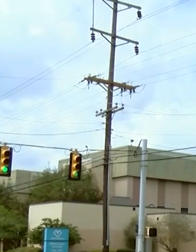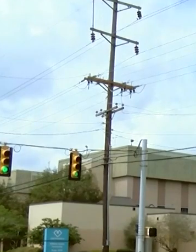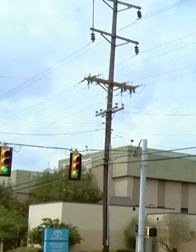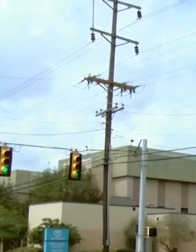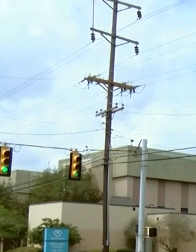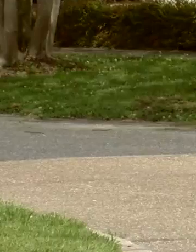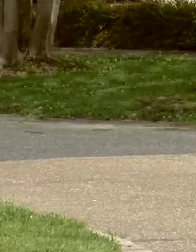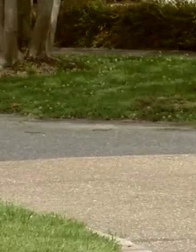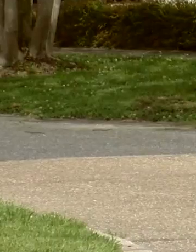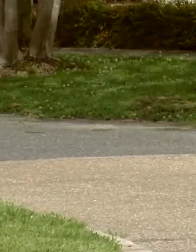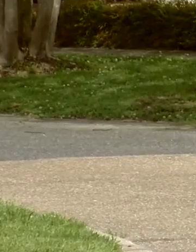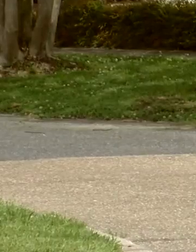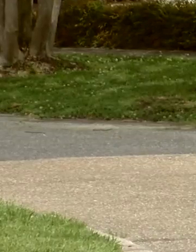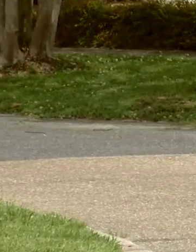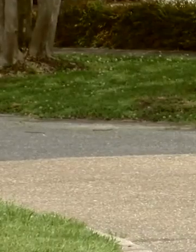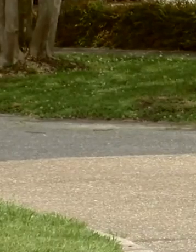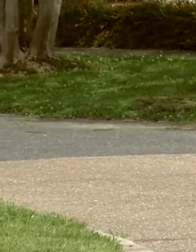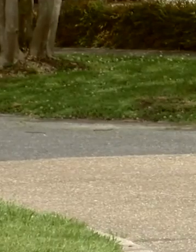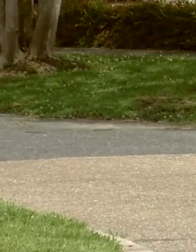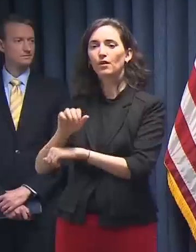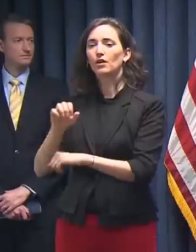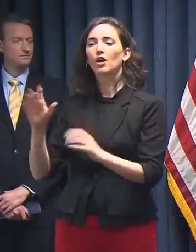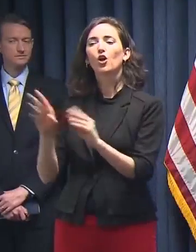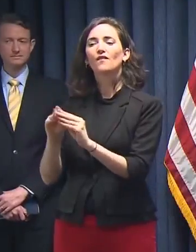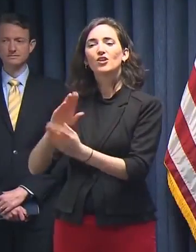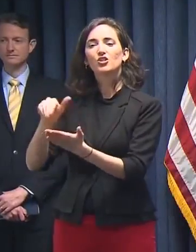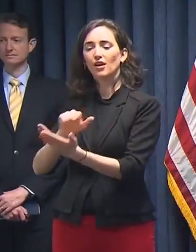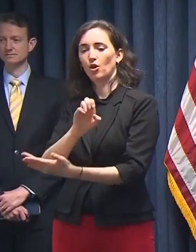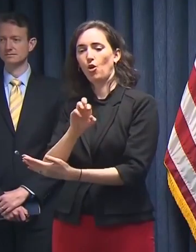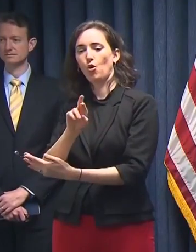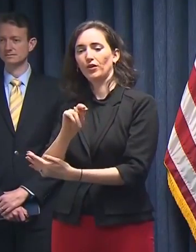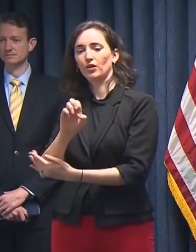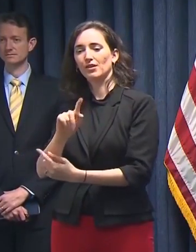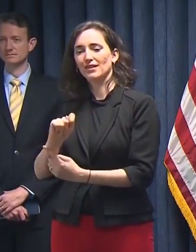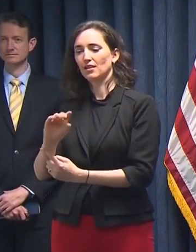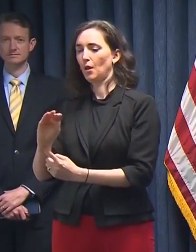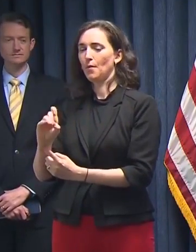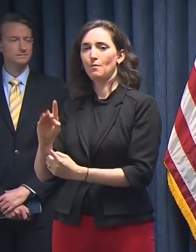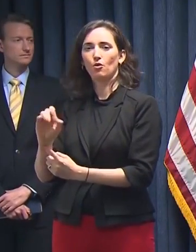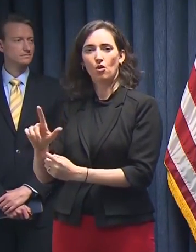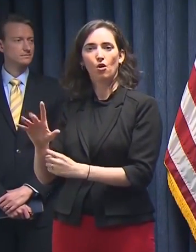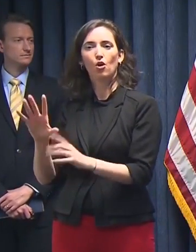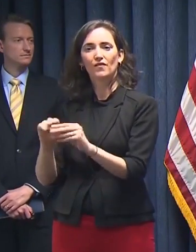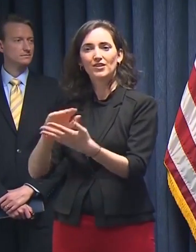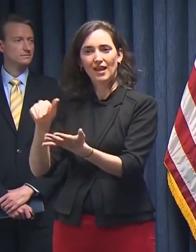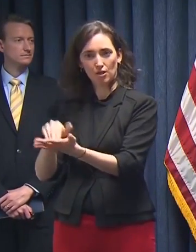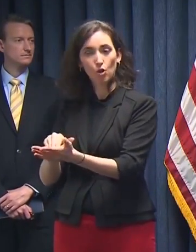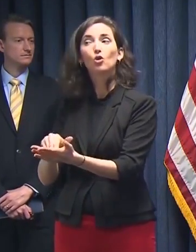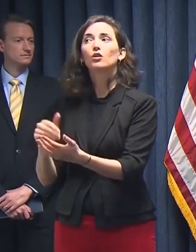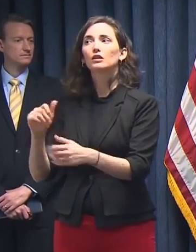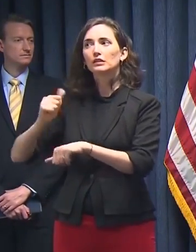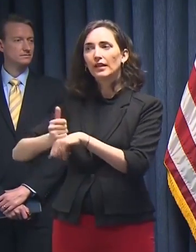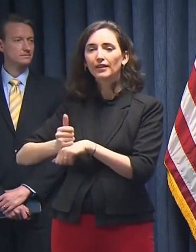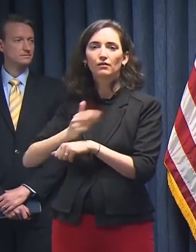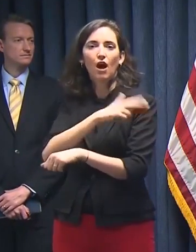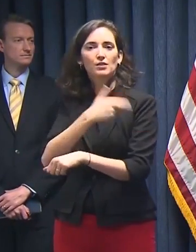'creating' ITS FIRST STAND-UP FACILITTY."Yes, we are in the process of signing the necessary contracts to stage